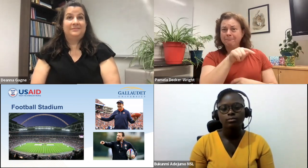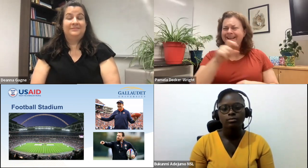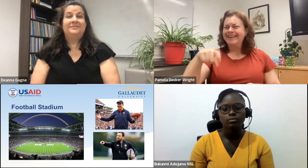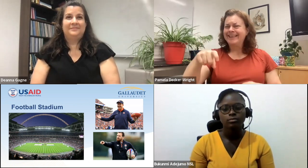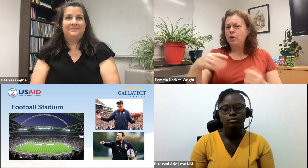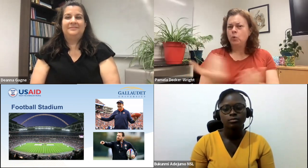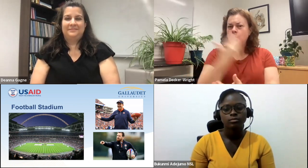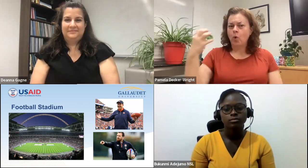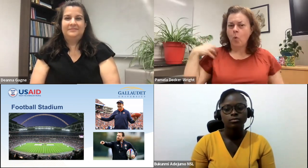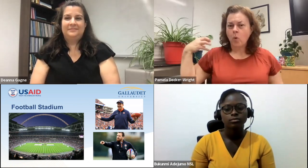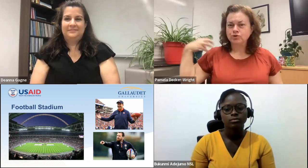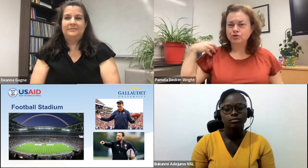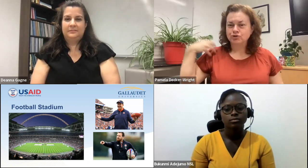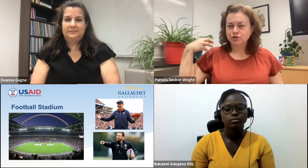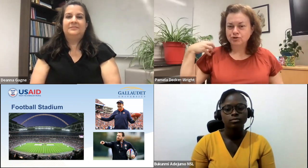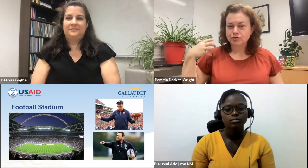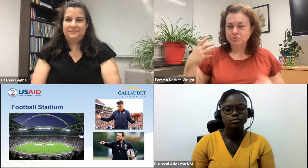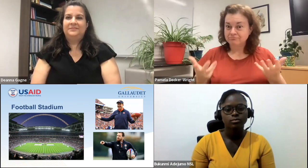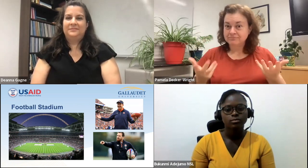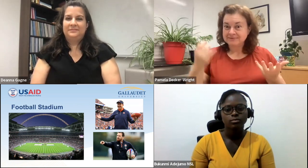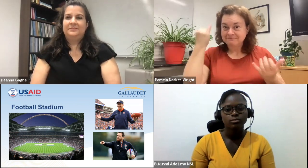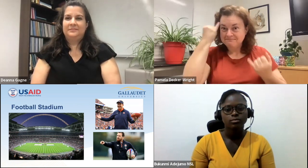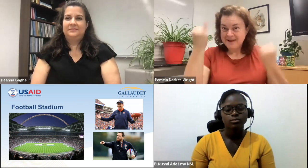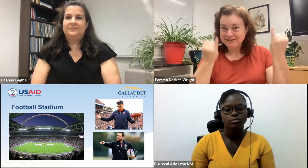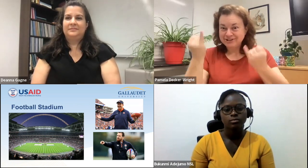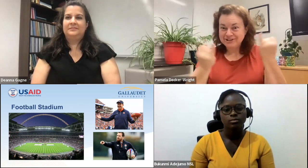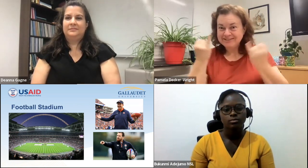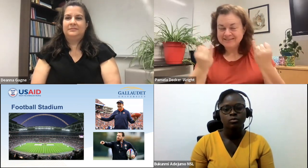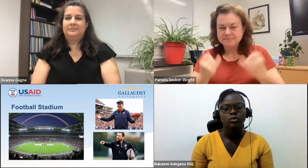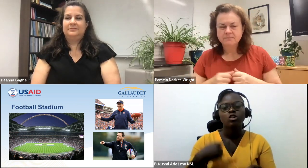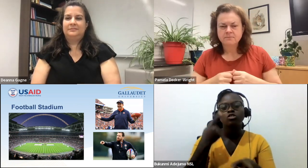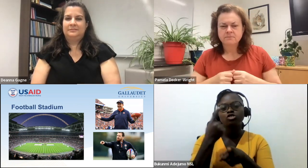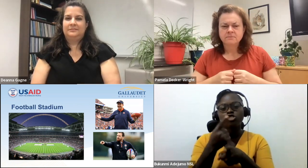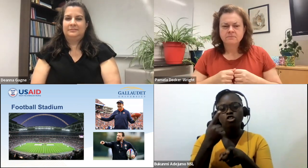you have this football team. and they need a new coach. Just imagine.